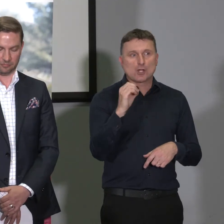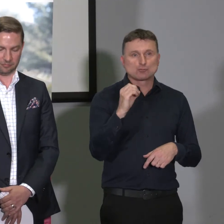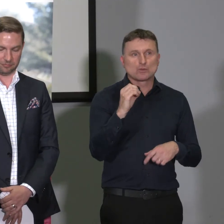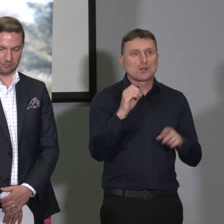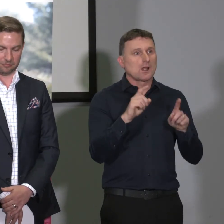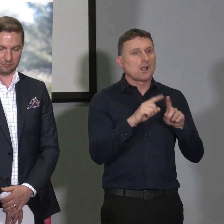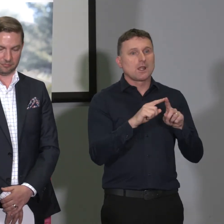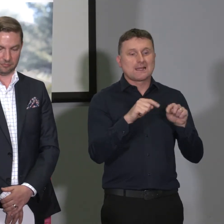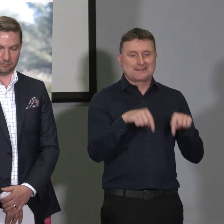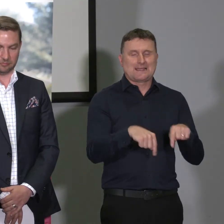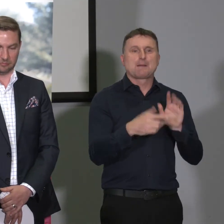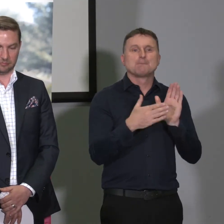for instance in the hospital